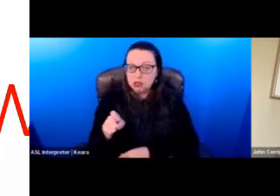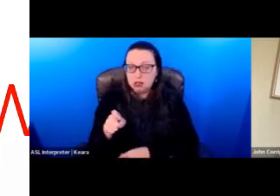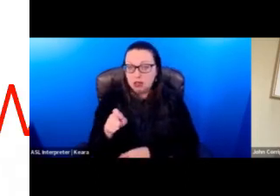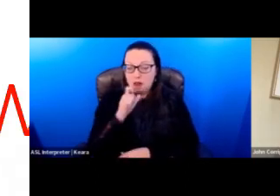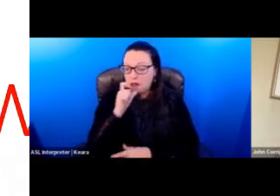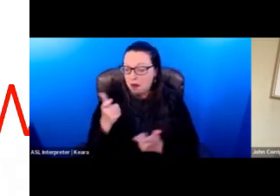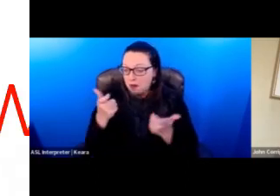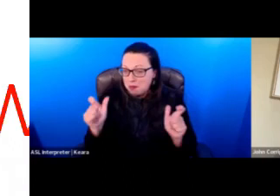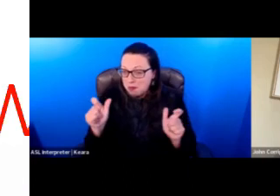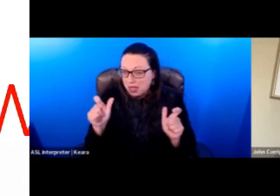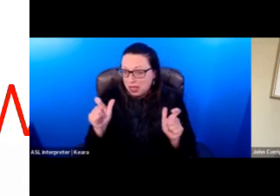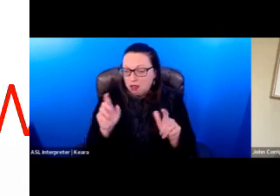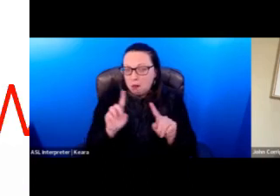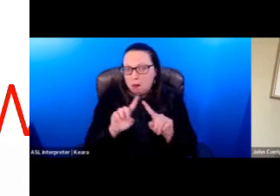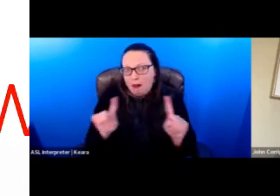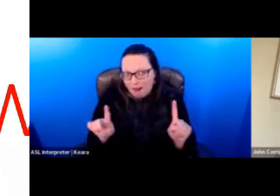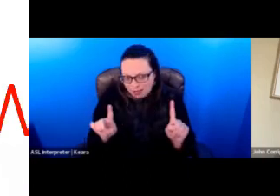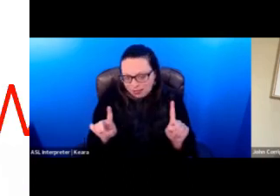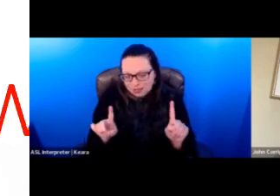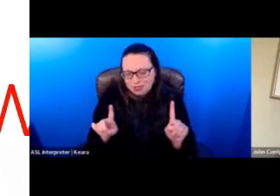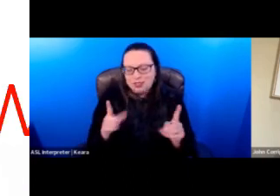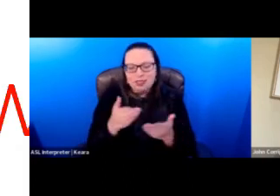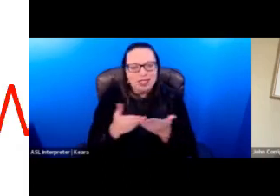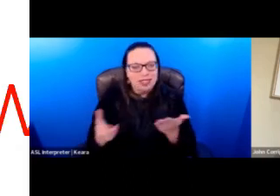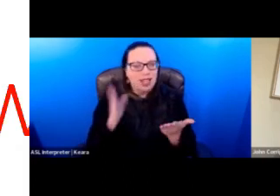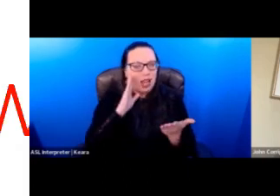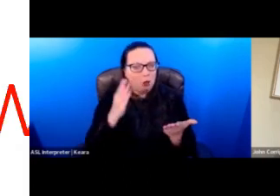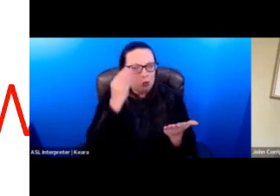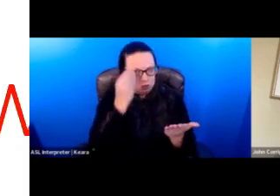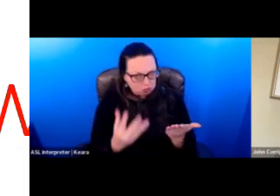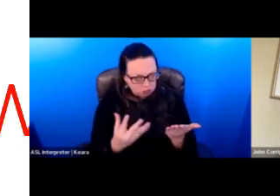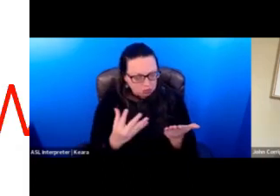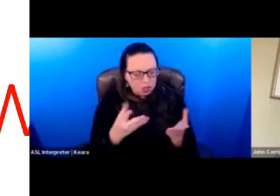the thing I would assure you is that the ways in which those